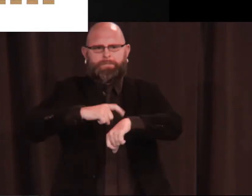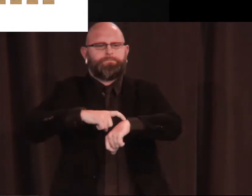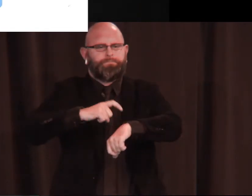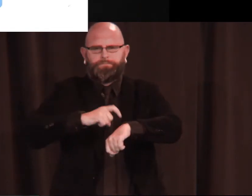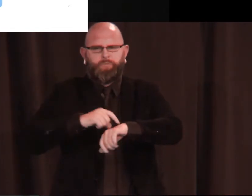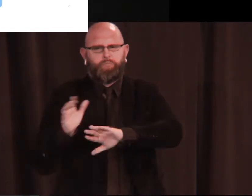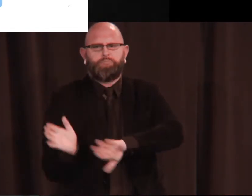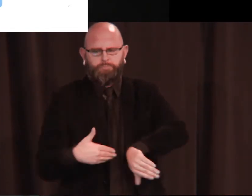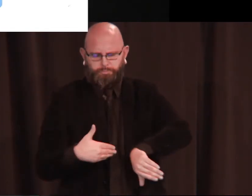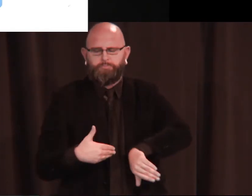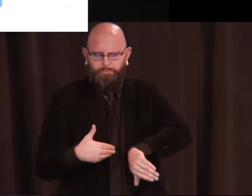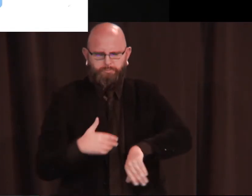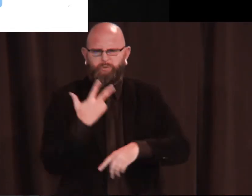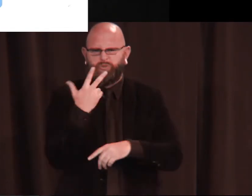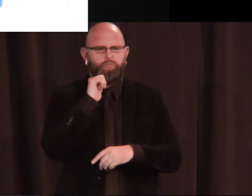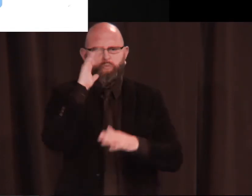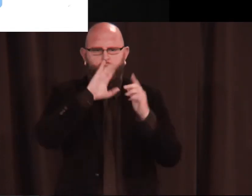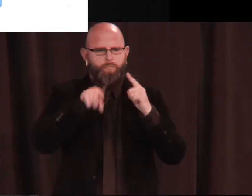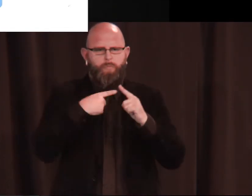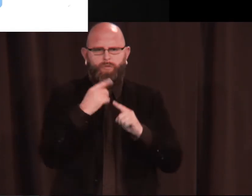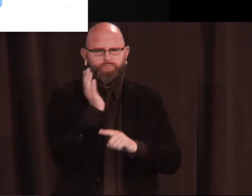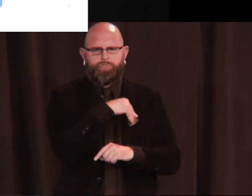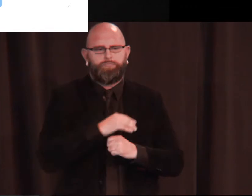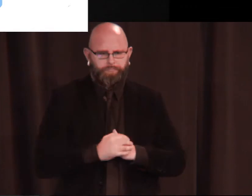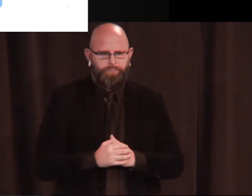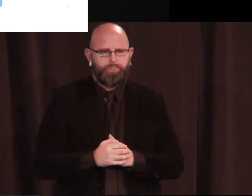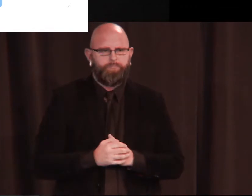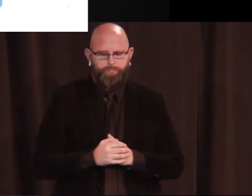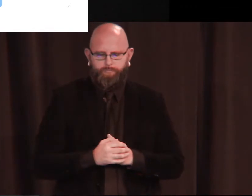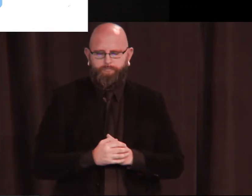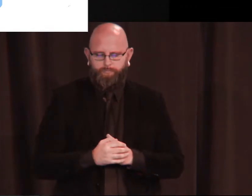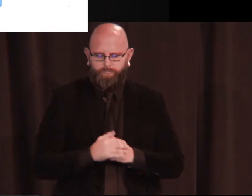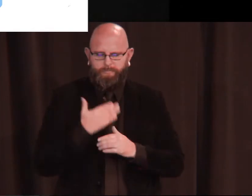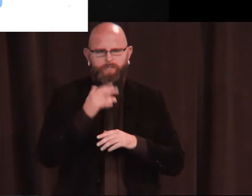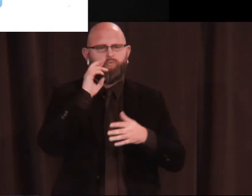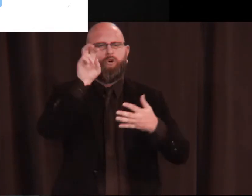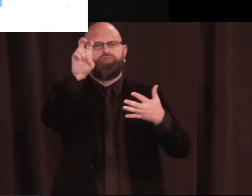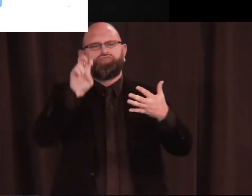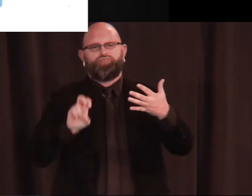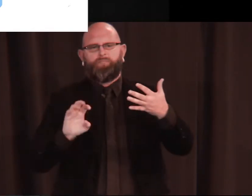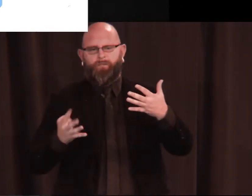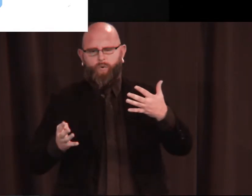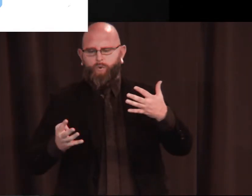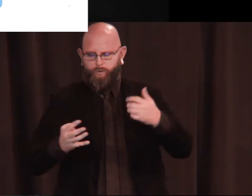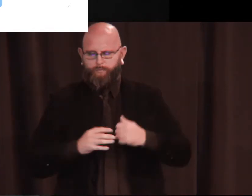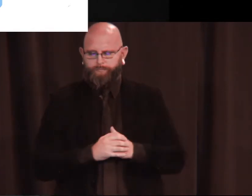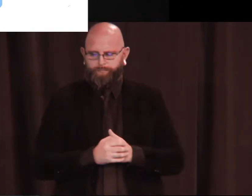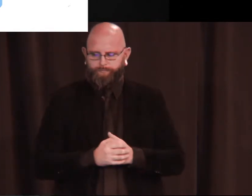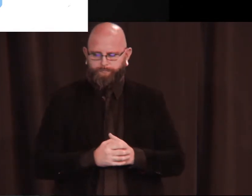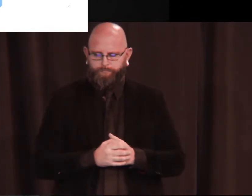So next question coming up, remember, it's number 4. All right.